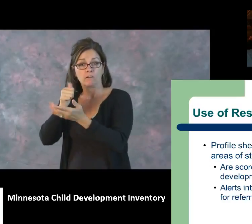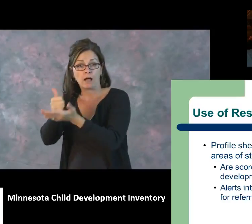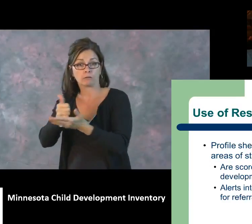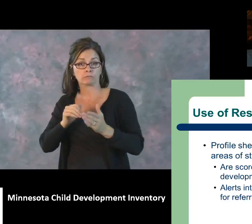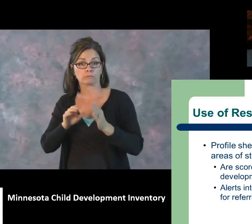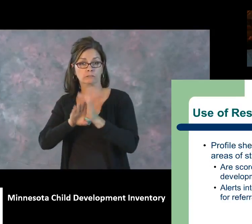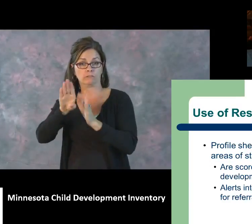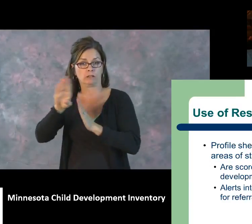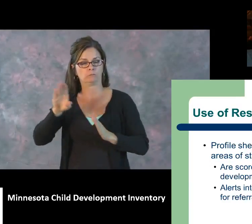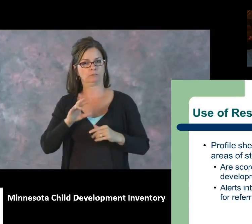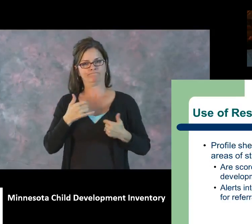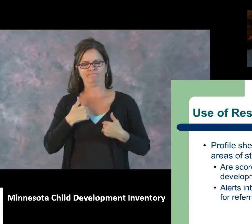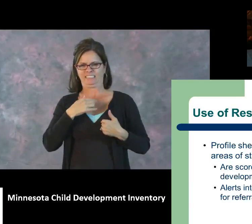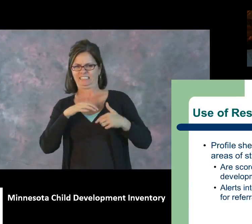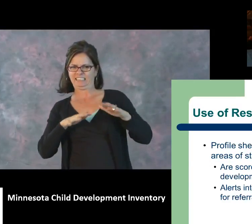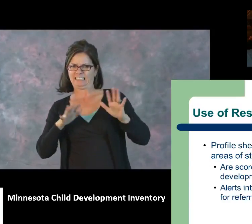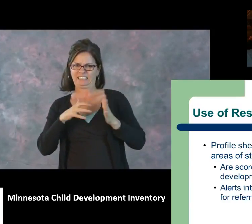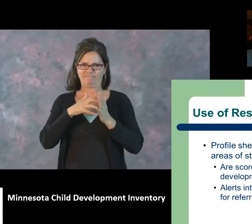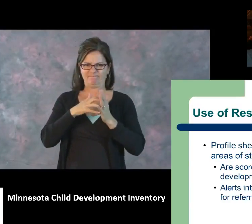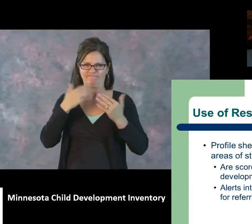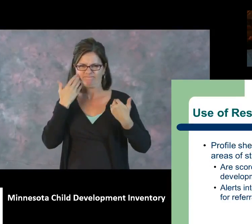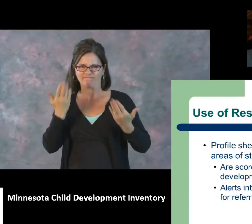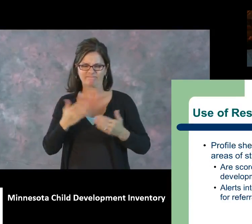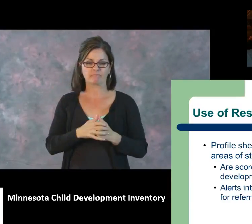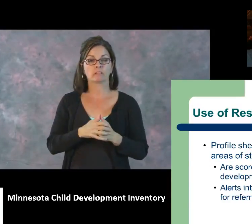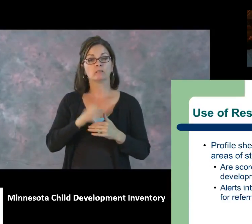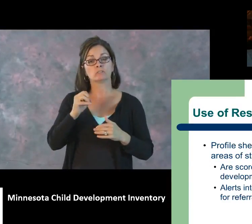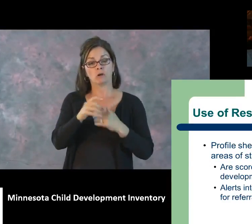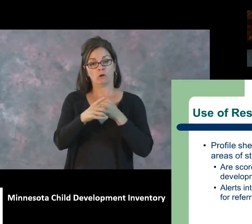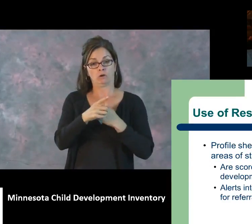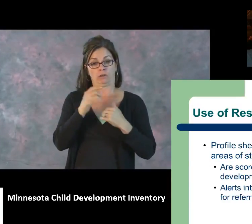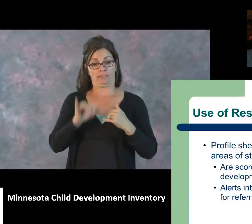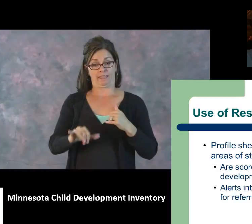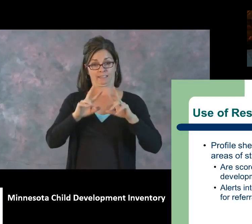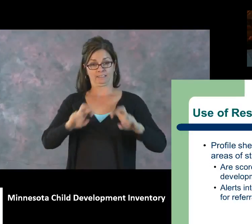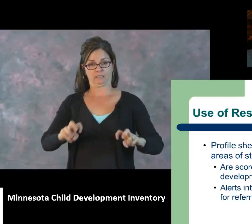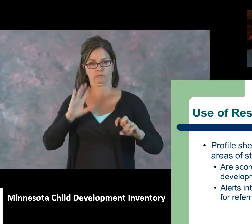By giving this assessment, because it's looking across the variety a developmental areas,